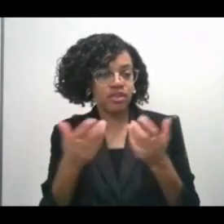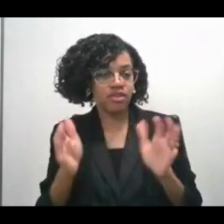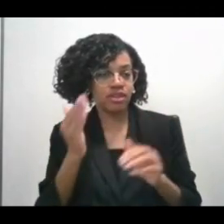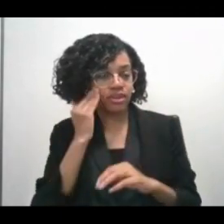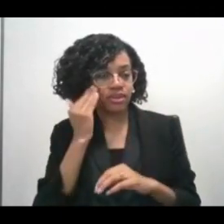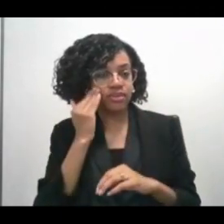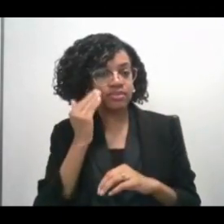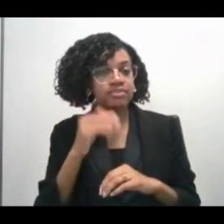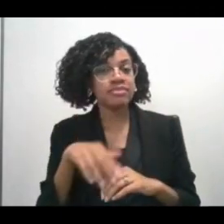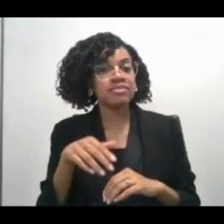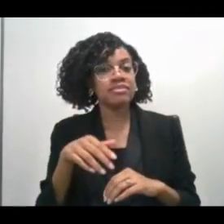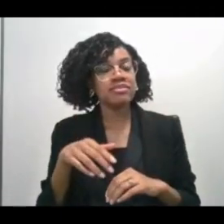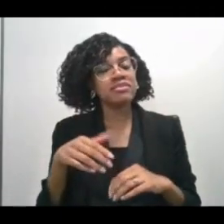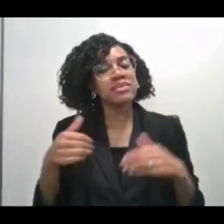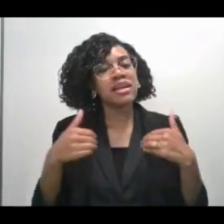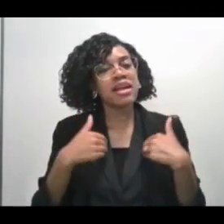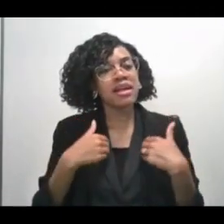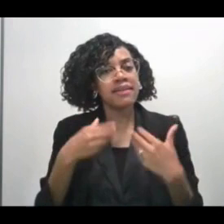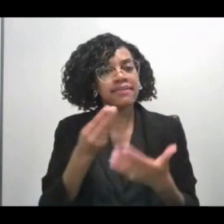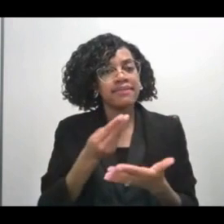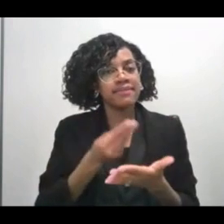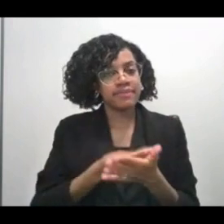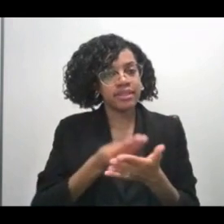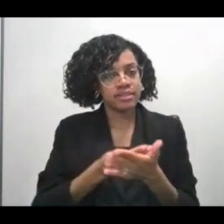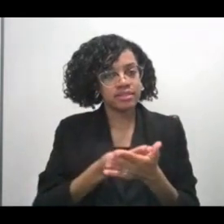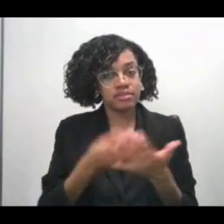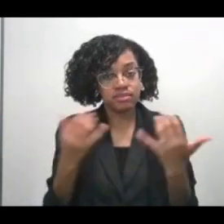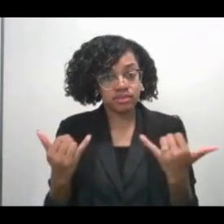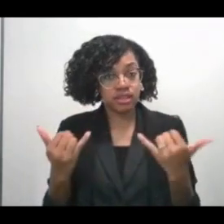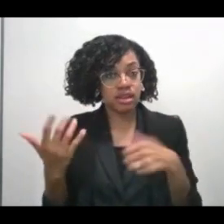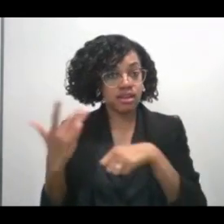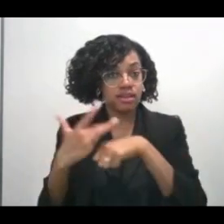amount of funding out there right now, to support resilience